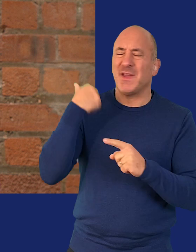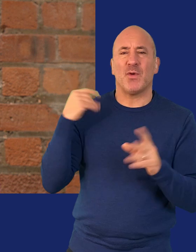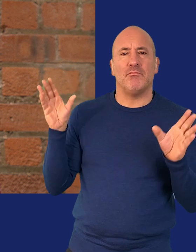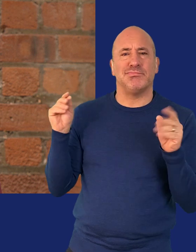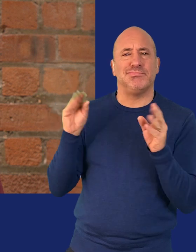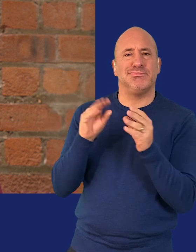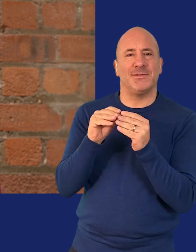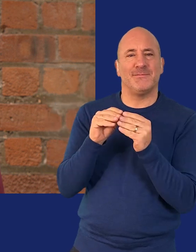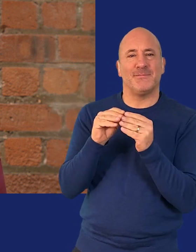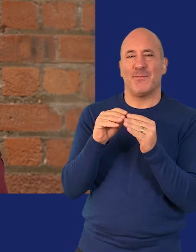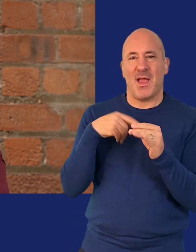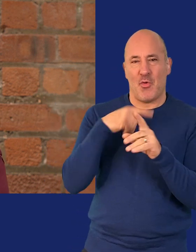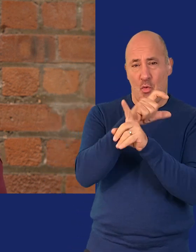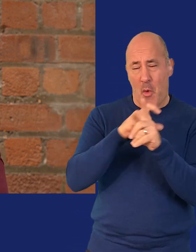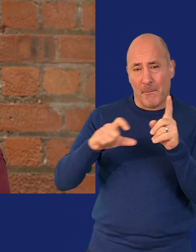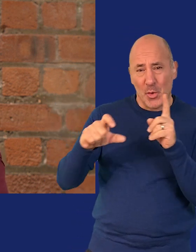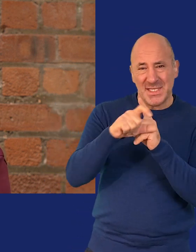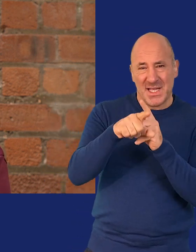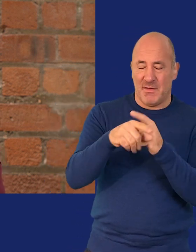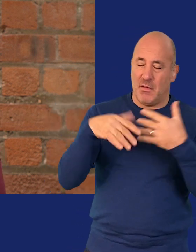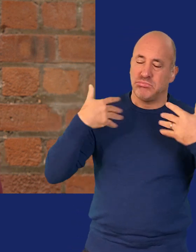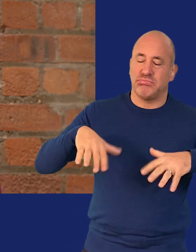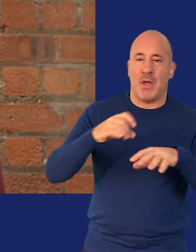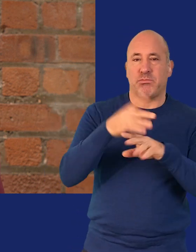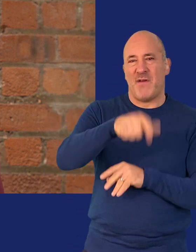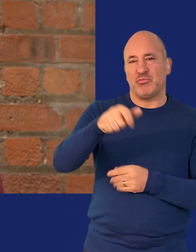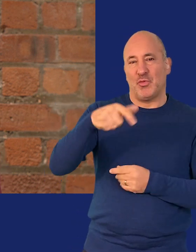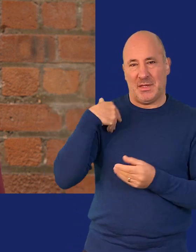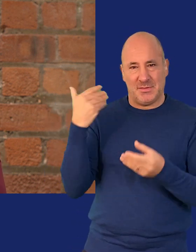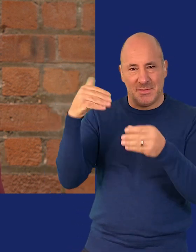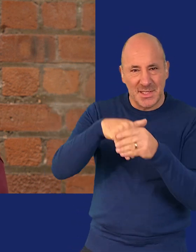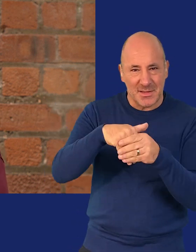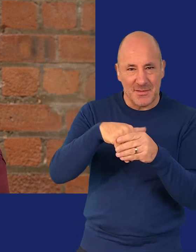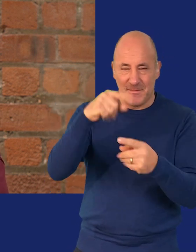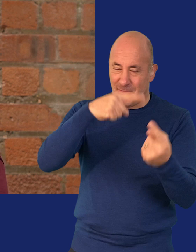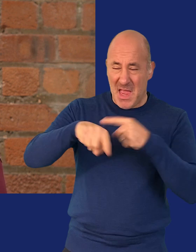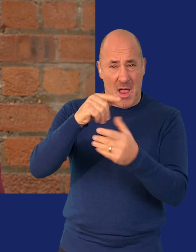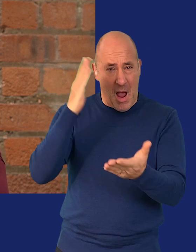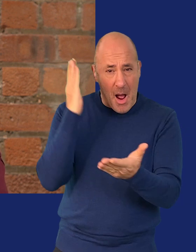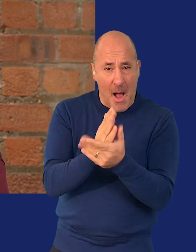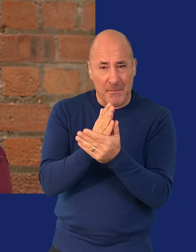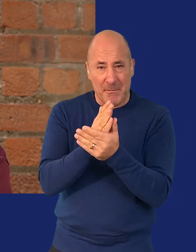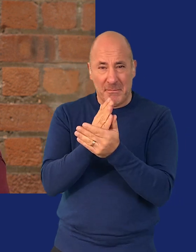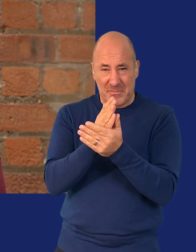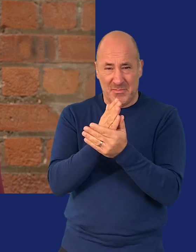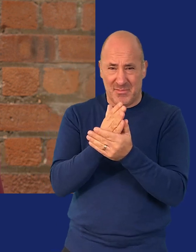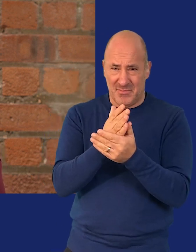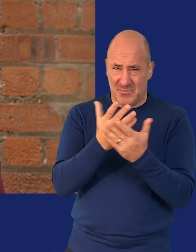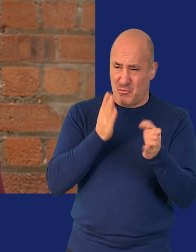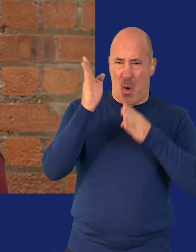It's being part of a community of incredible professionals who